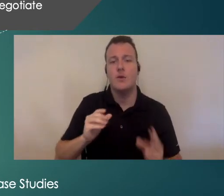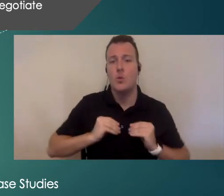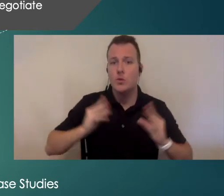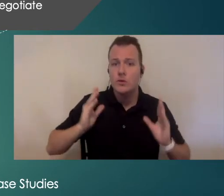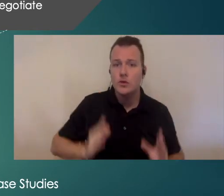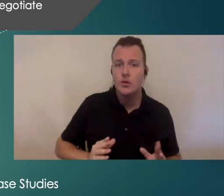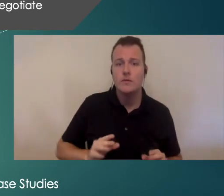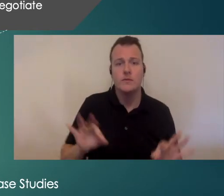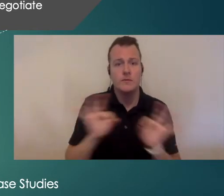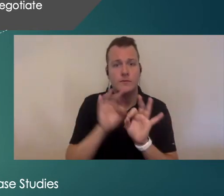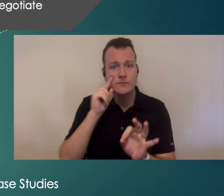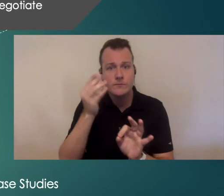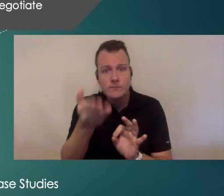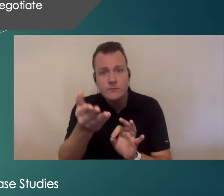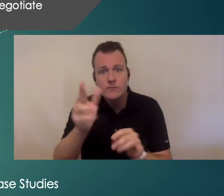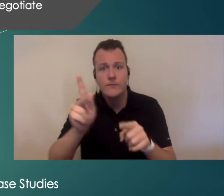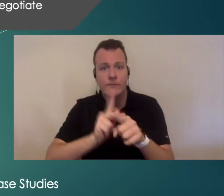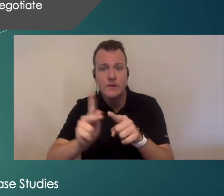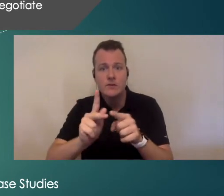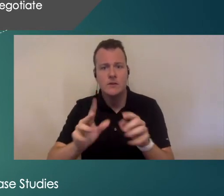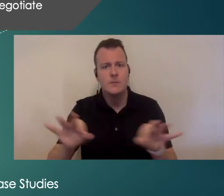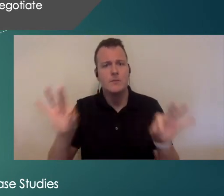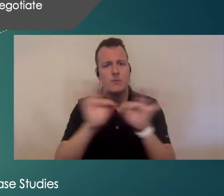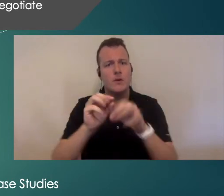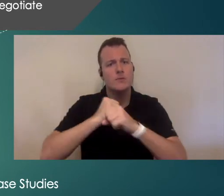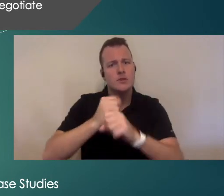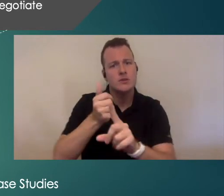very important to you as a professional. You want to protect yourself from